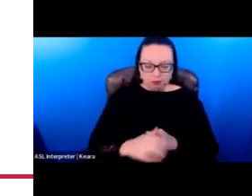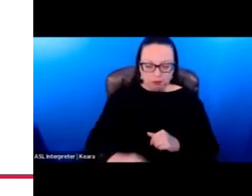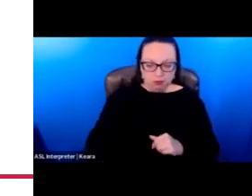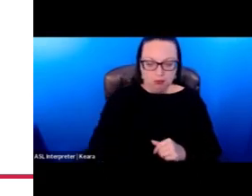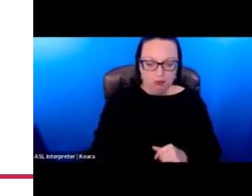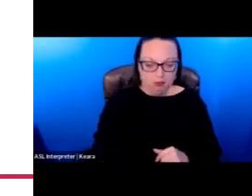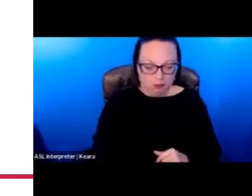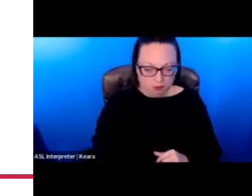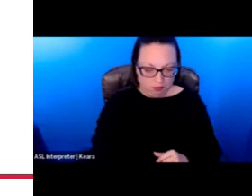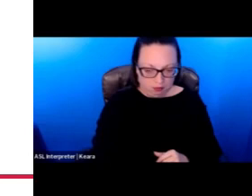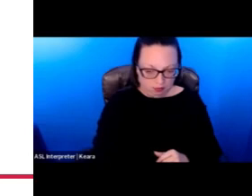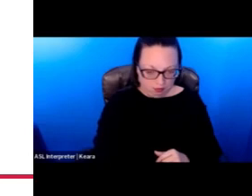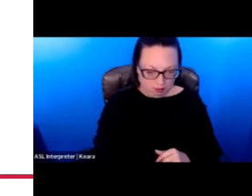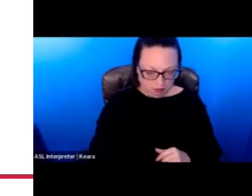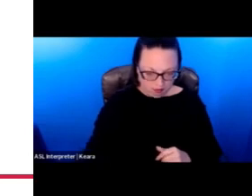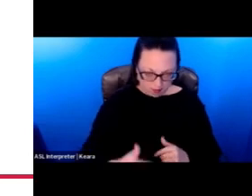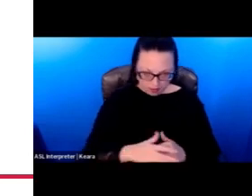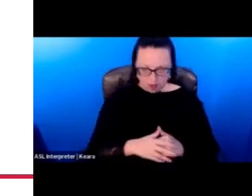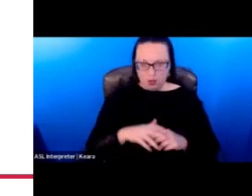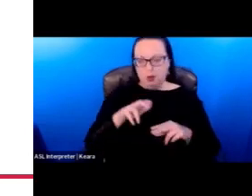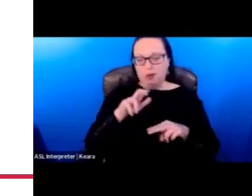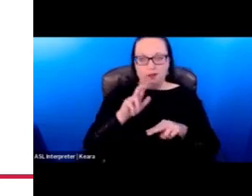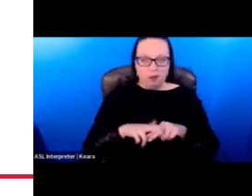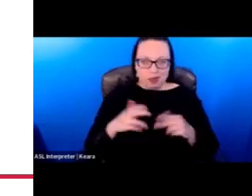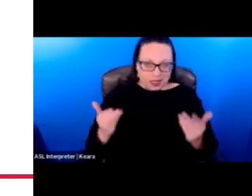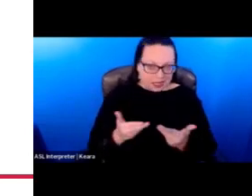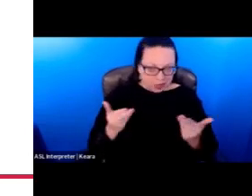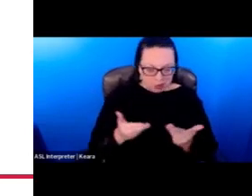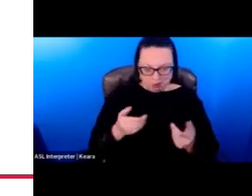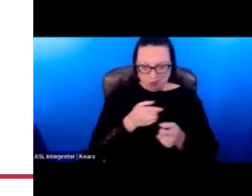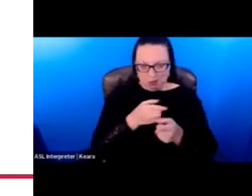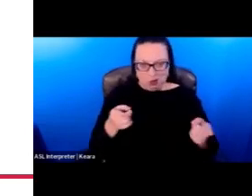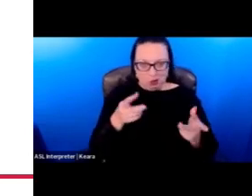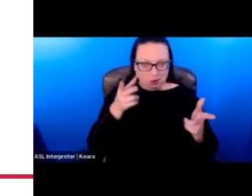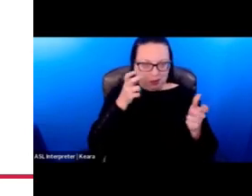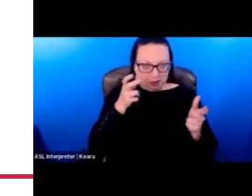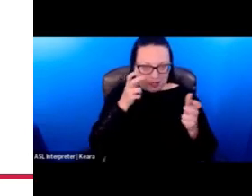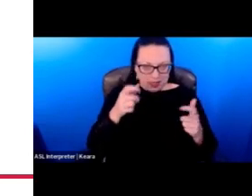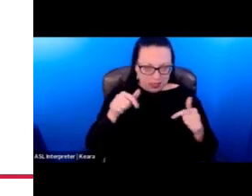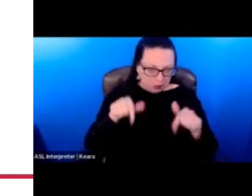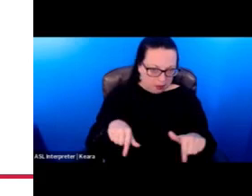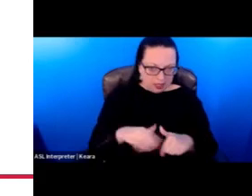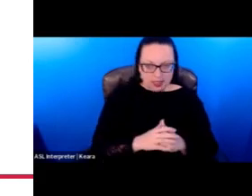you know, I'm somebody in the listening to this, or if I'm somebody dealing with an injury, I might be like this guy, you